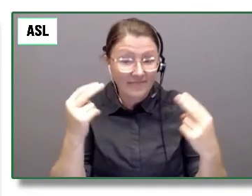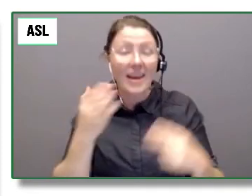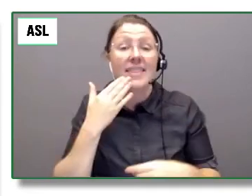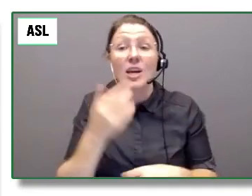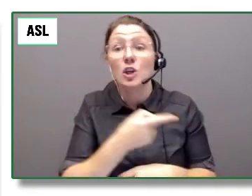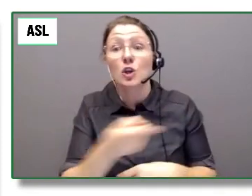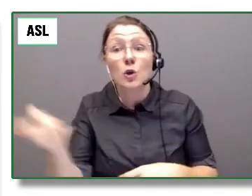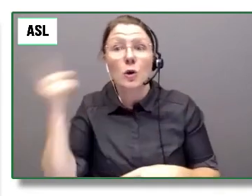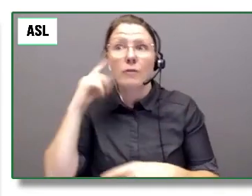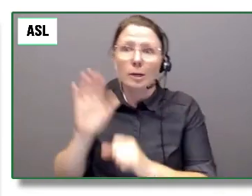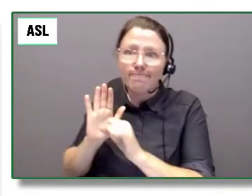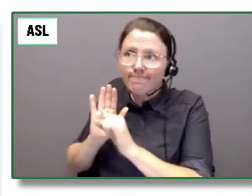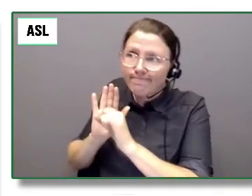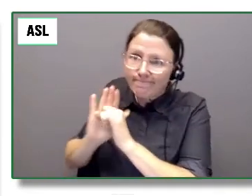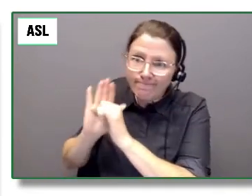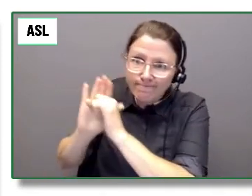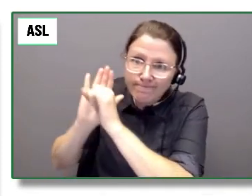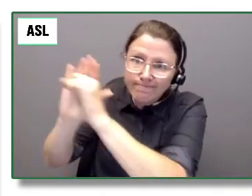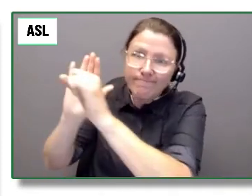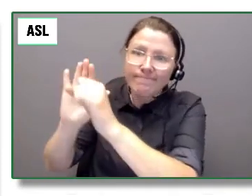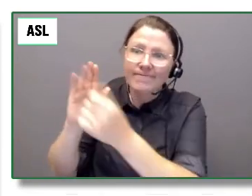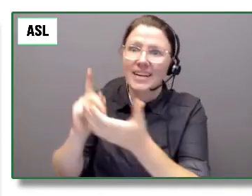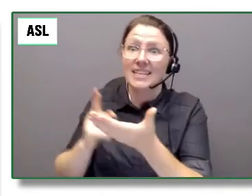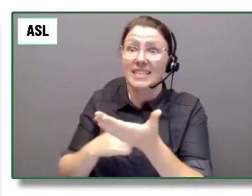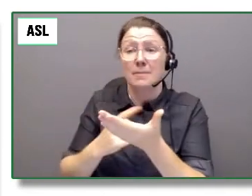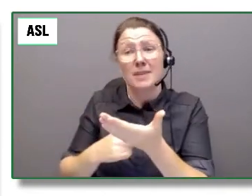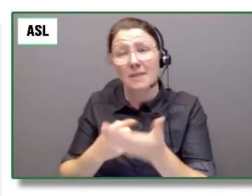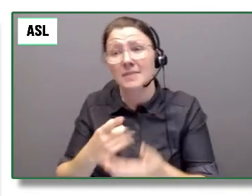when sometimes it feels like you're the only one.